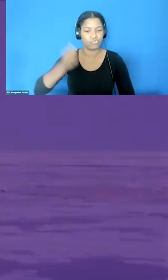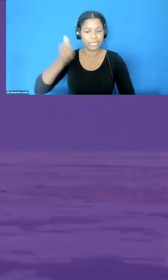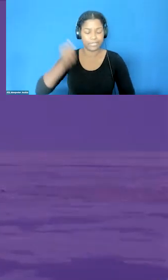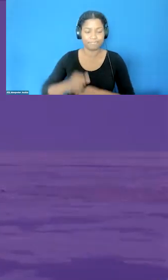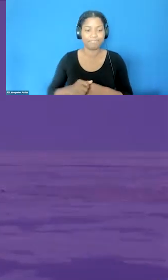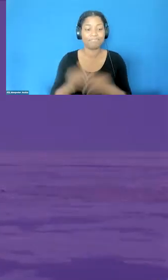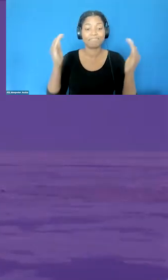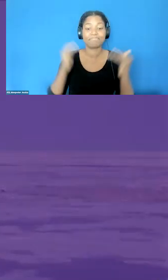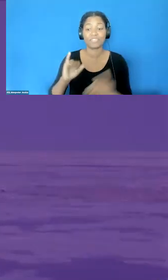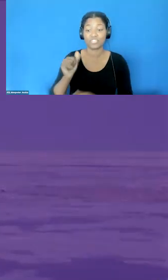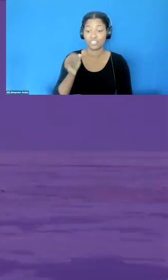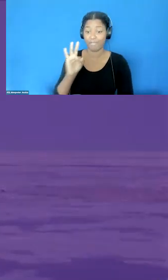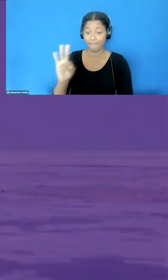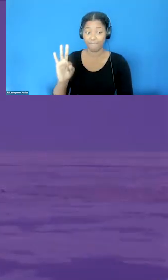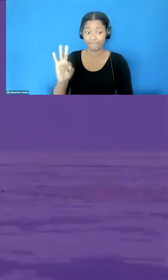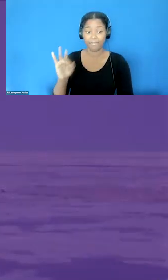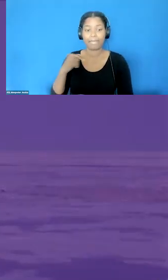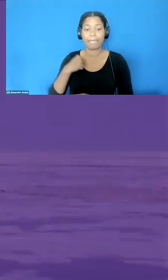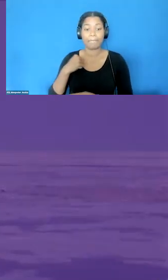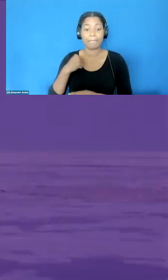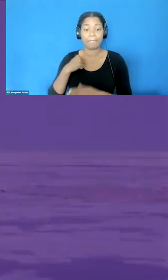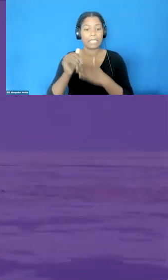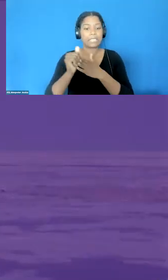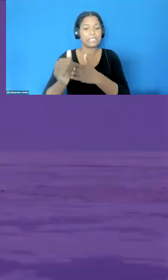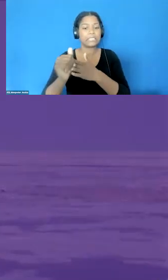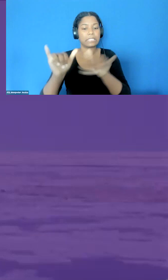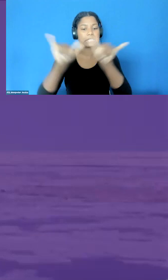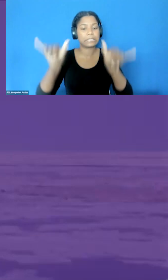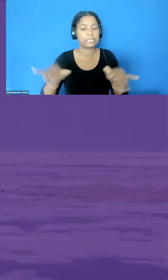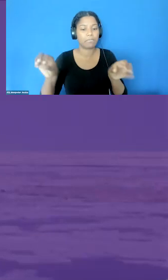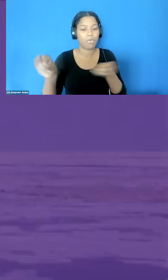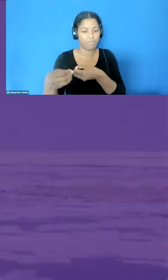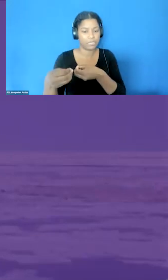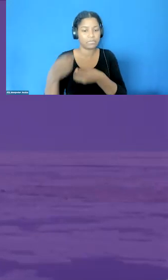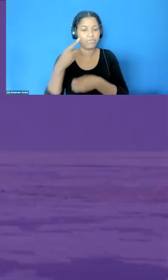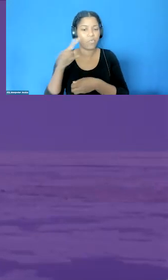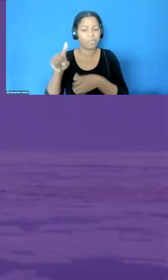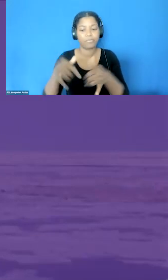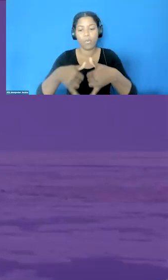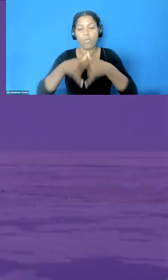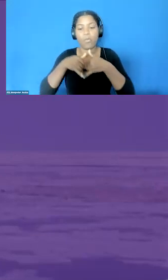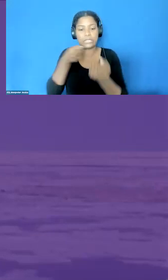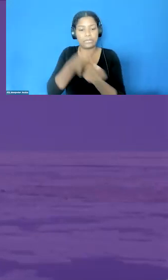Jeff Vieceli: Hi. I'm Jeff Vieceli. I am the Head of Assistance Office in the Division of Institution and Award Support.